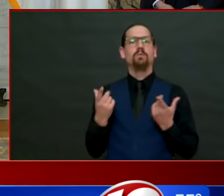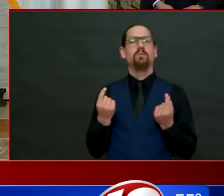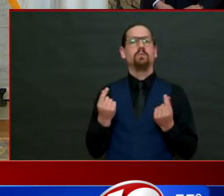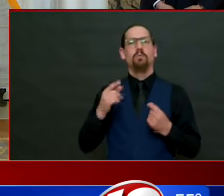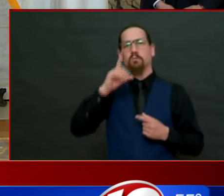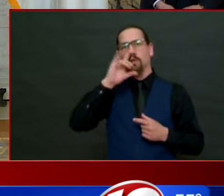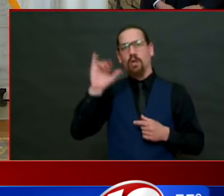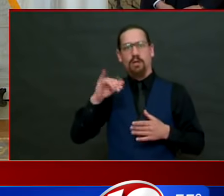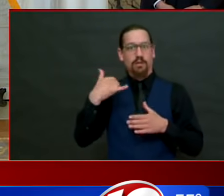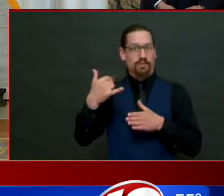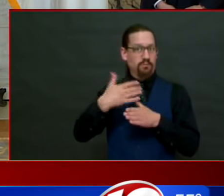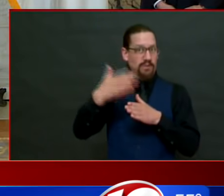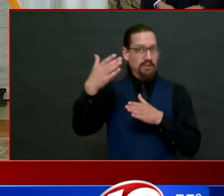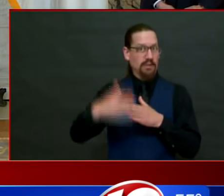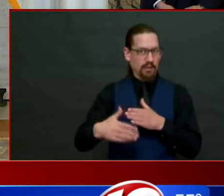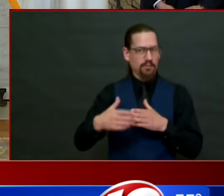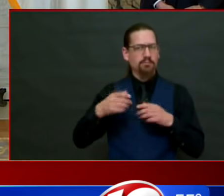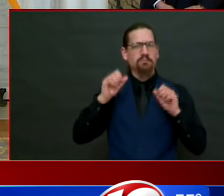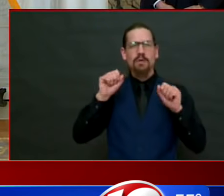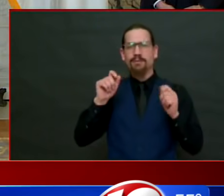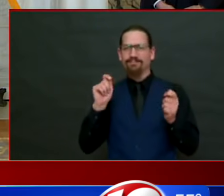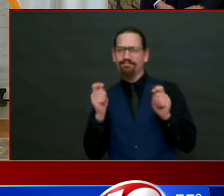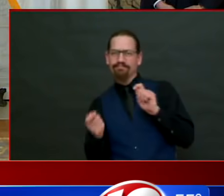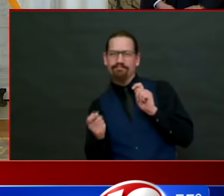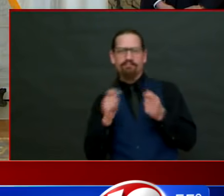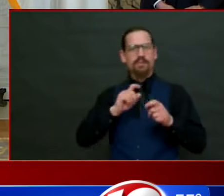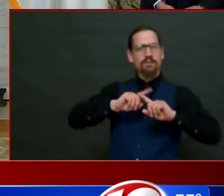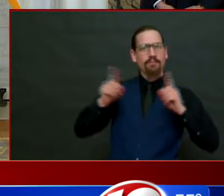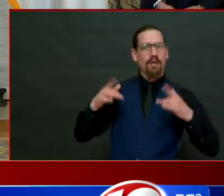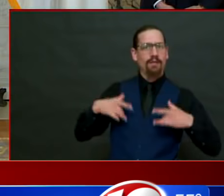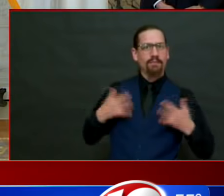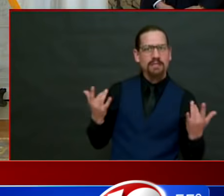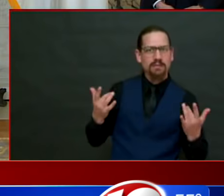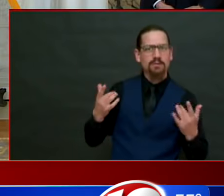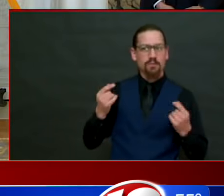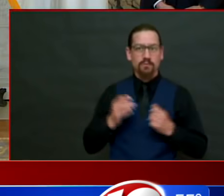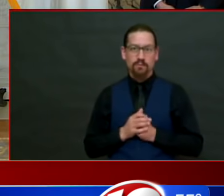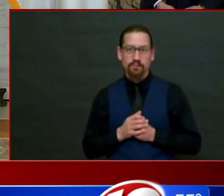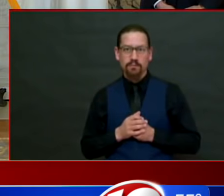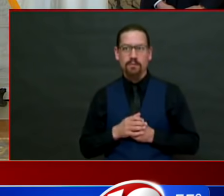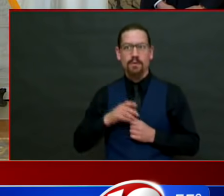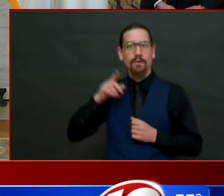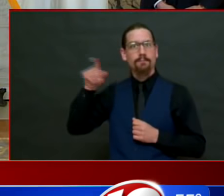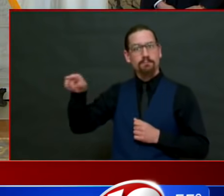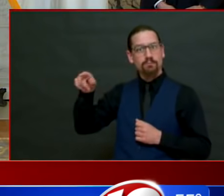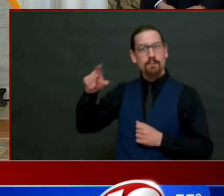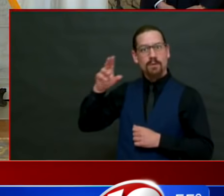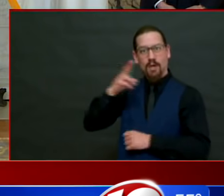ORDER. I AM ASKING YOU TO PLAN FOR IT.